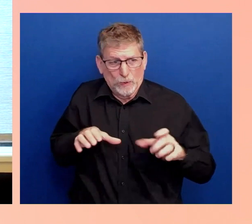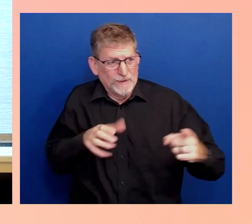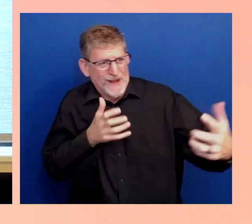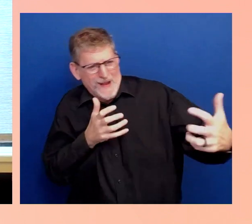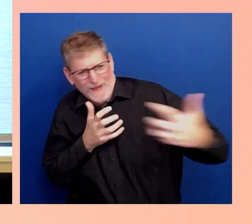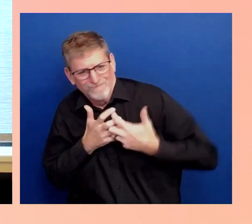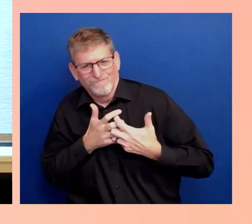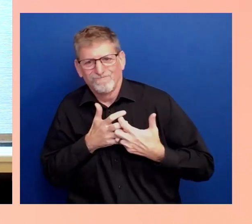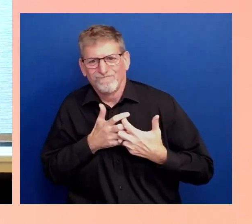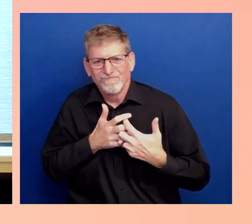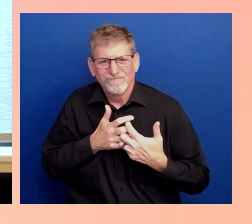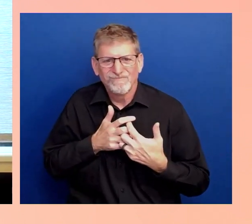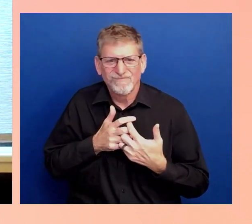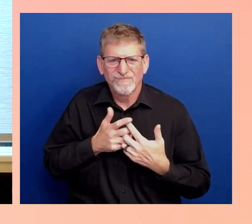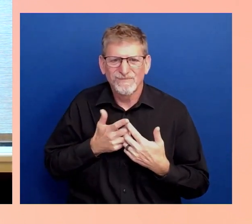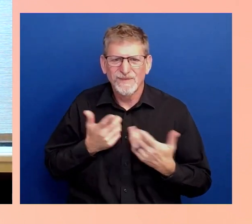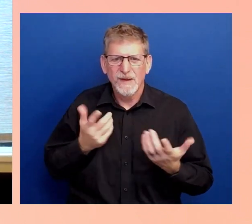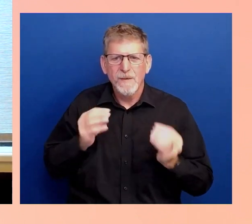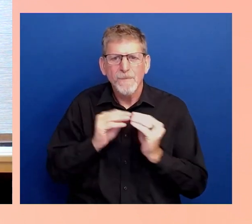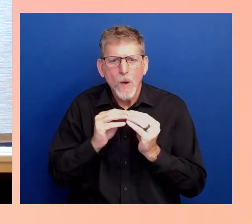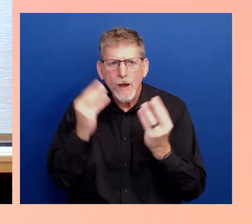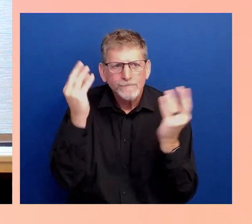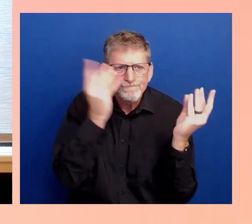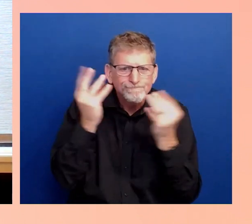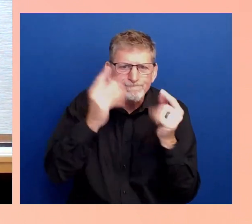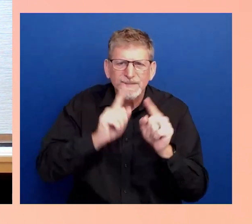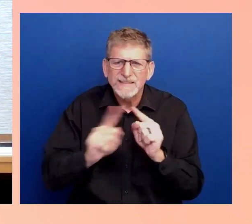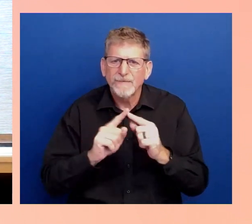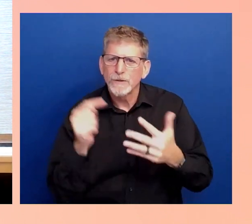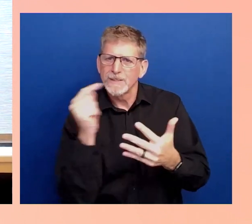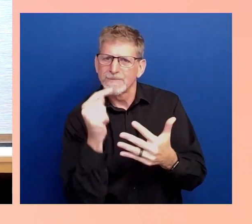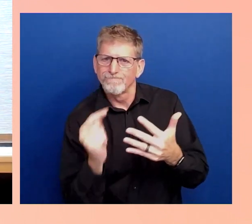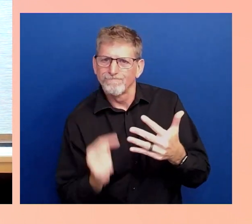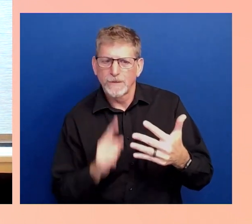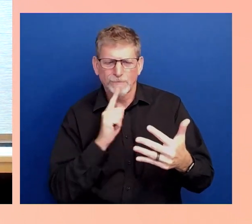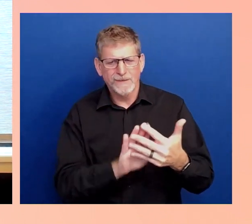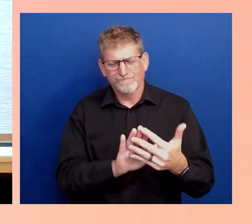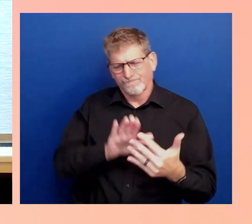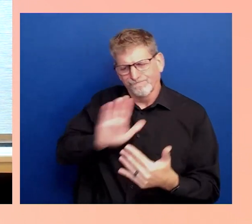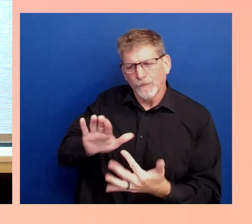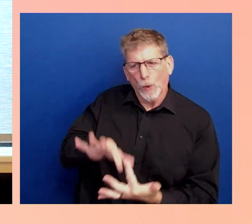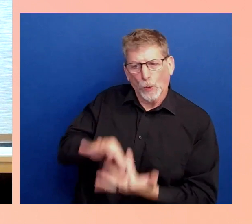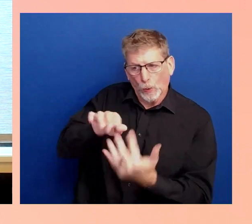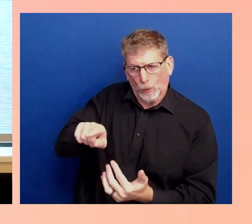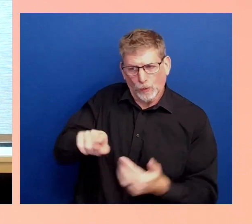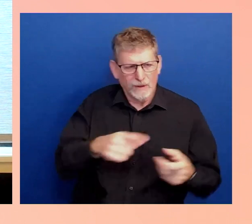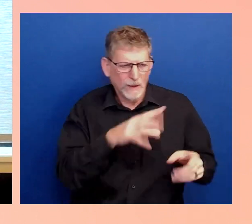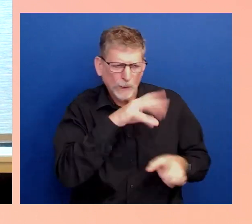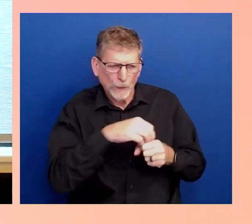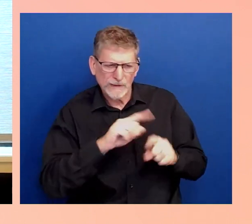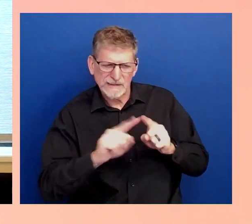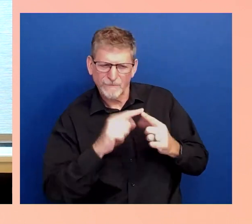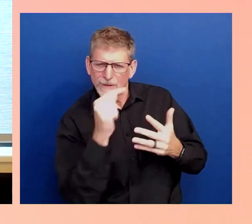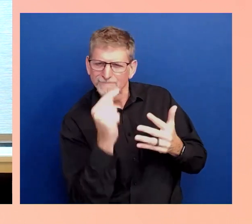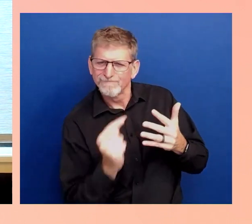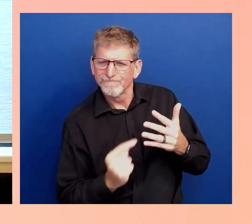factors that are very unique to you. This has always been the problem. My background is in technologies and content,